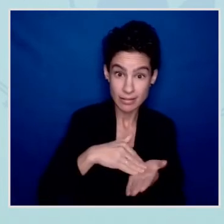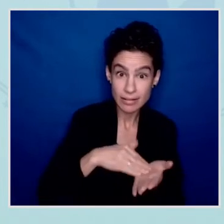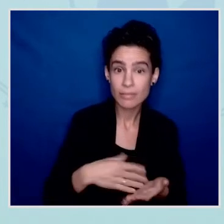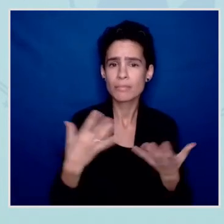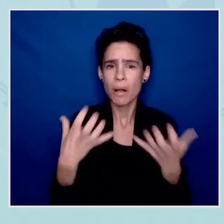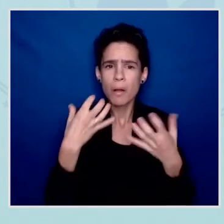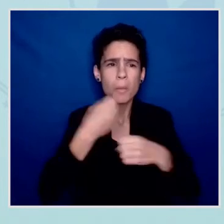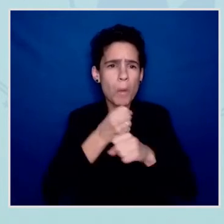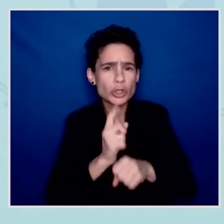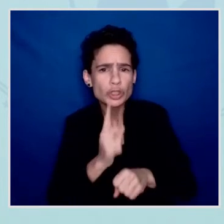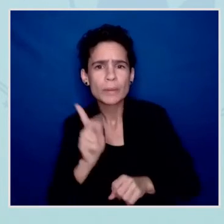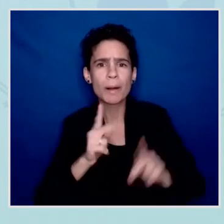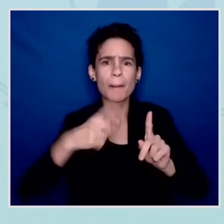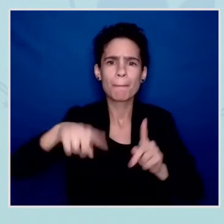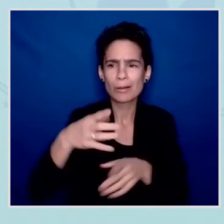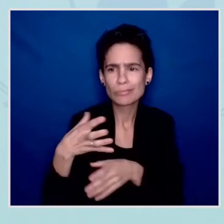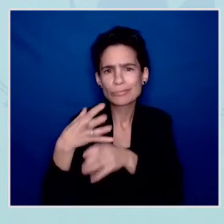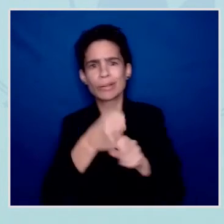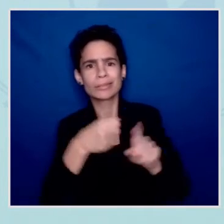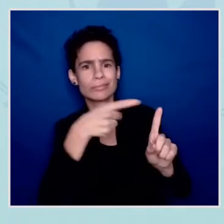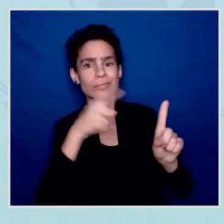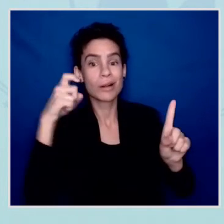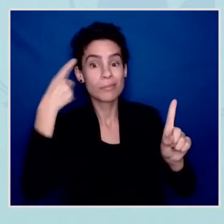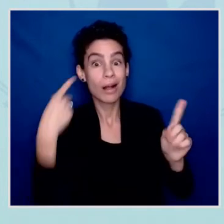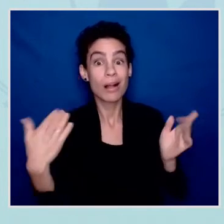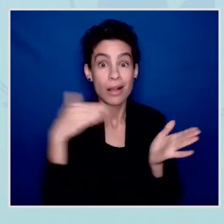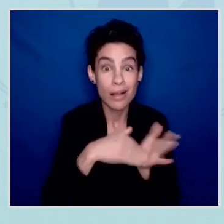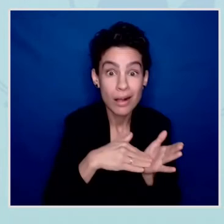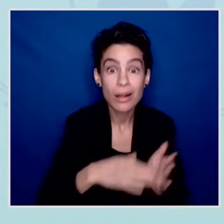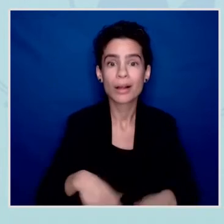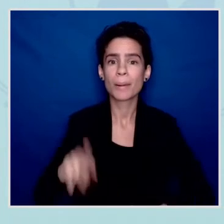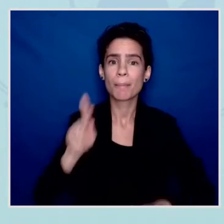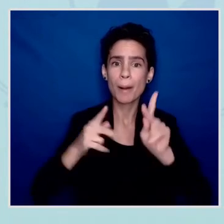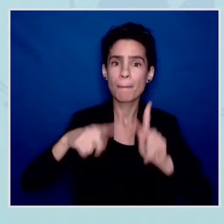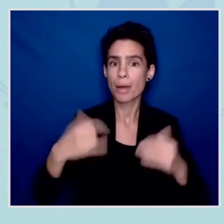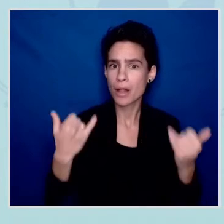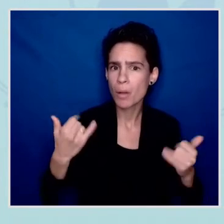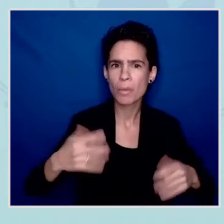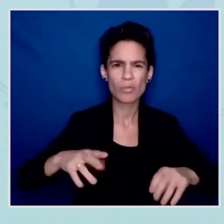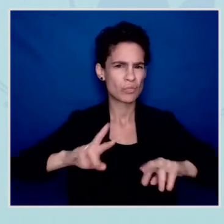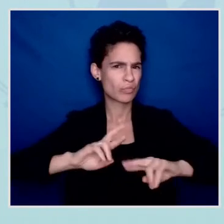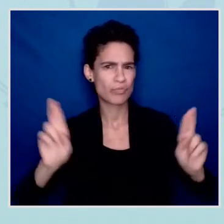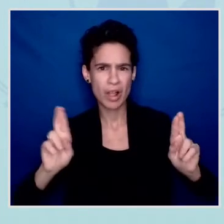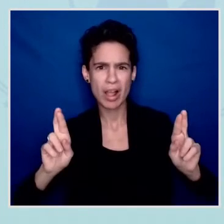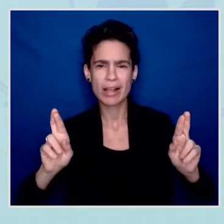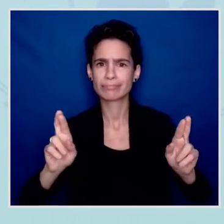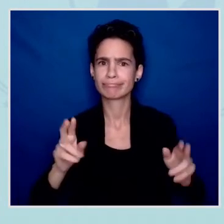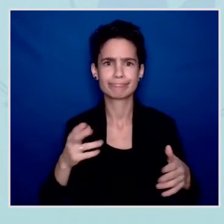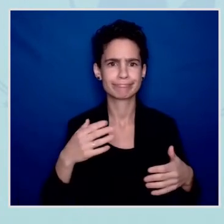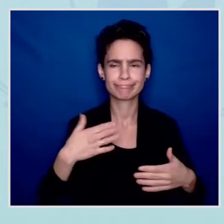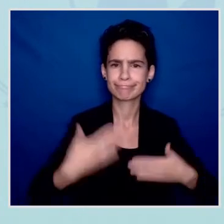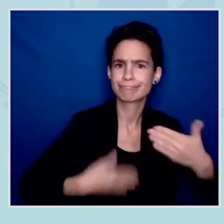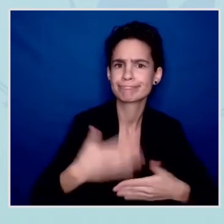24 OUTSTANDING WOMEN AND MEN, WHO WILL GET OUR COUNTRY MOVING